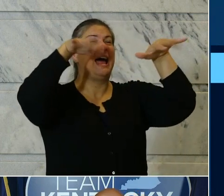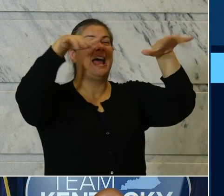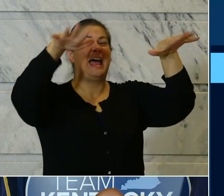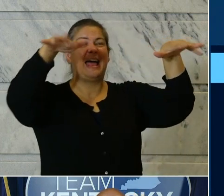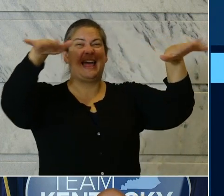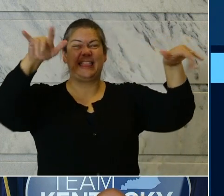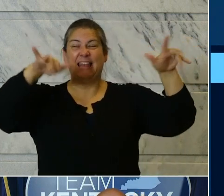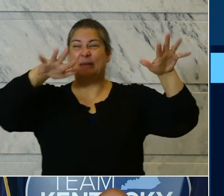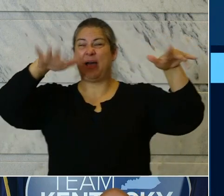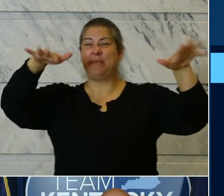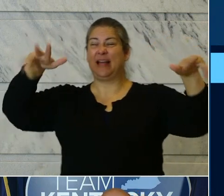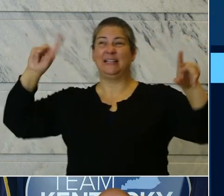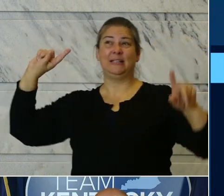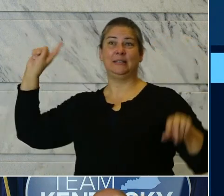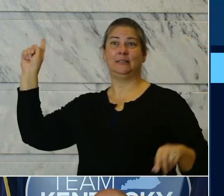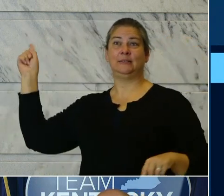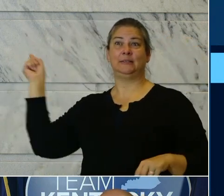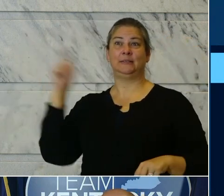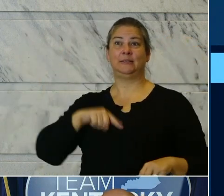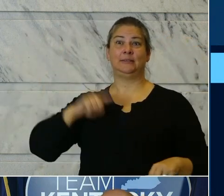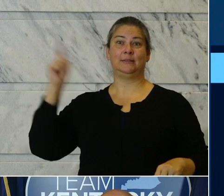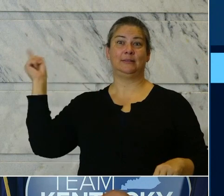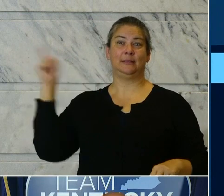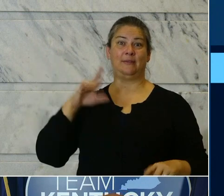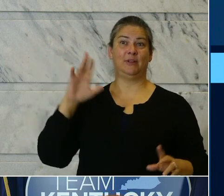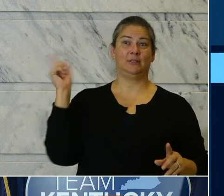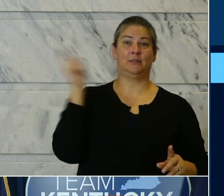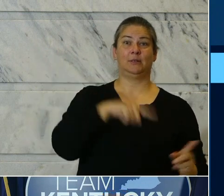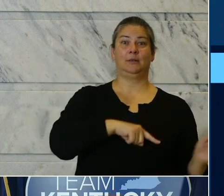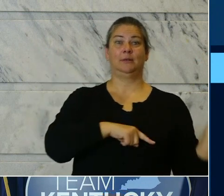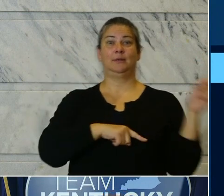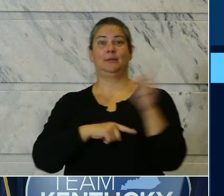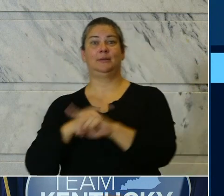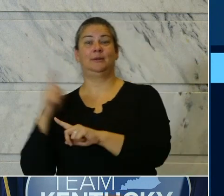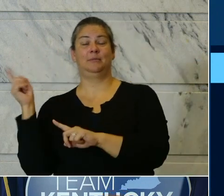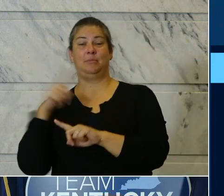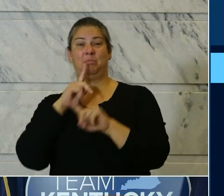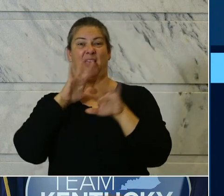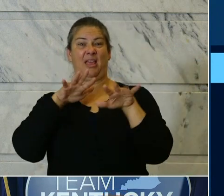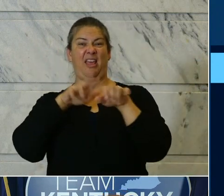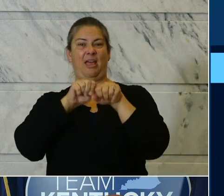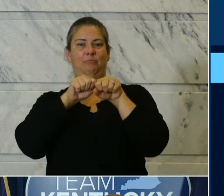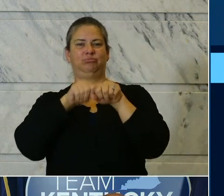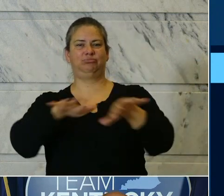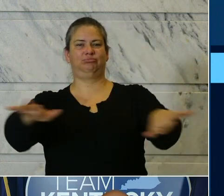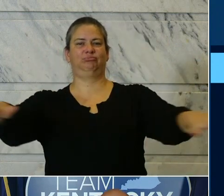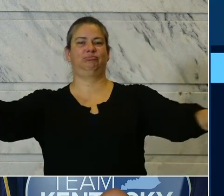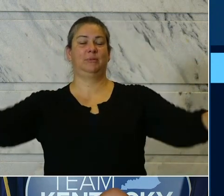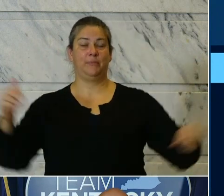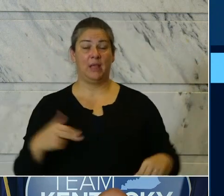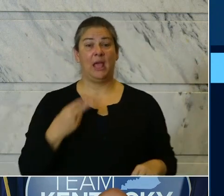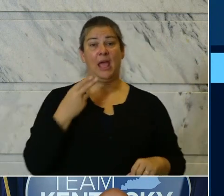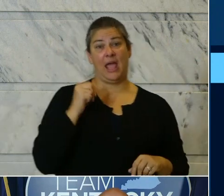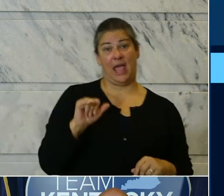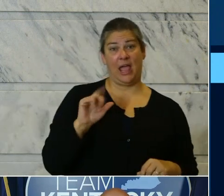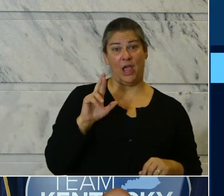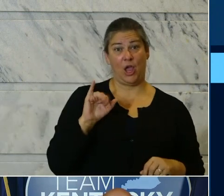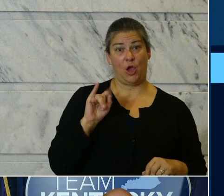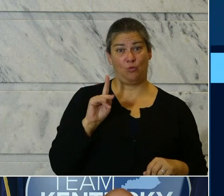SCREAMS AND SPRAYS CORONAVIRUS AND AARON. FACT SOMEONE. AND OTHER PEOPLE GO THROUGH THEIR IN THE SAME EMPLOYEE BACK DAY AFTER DAY AND BEFORE YOU KNOW